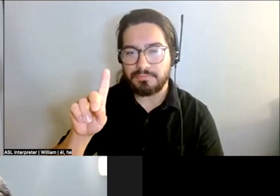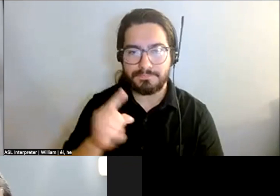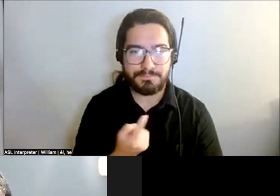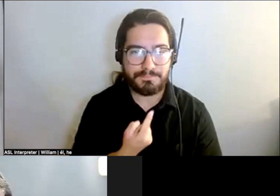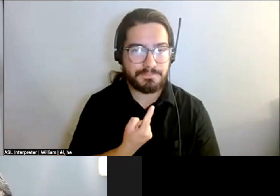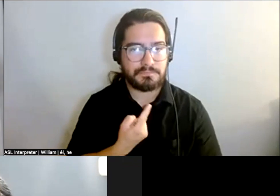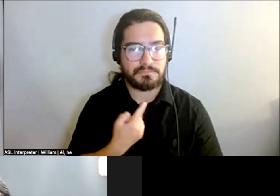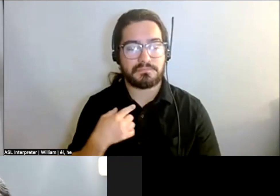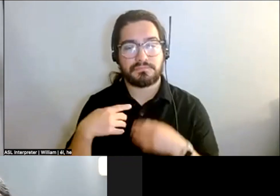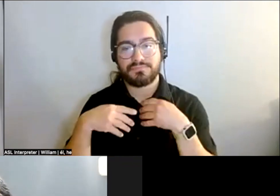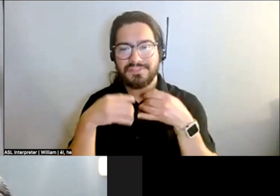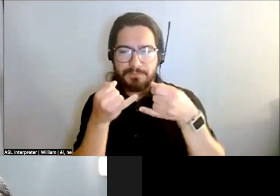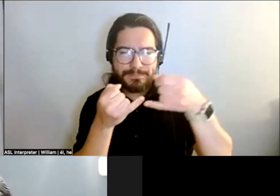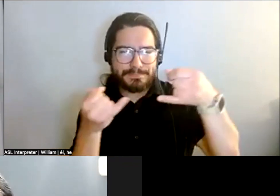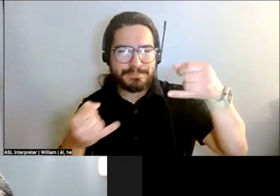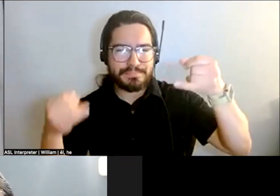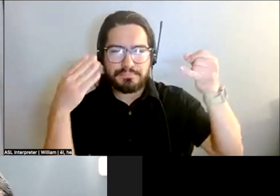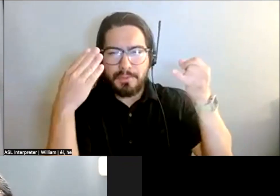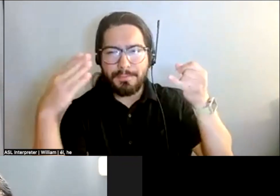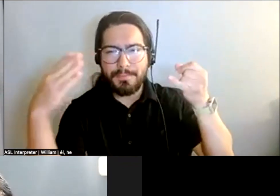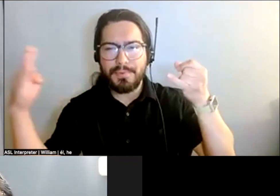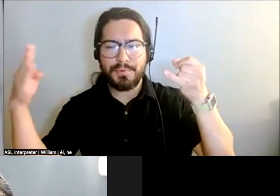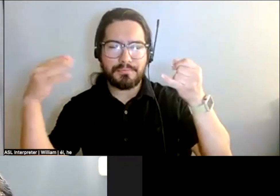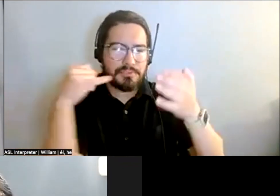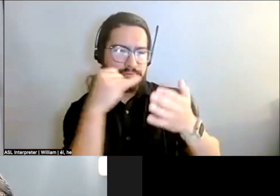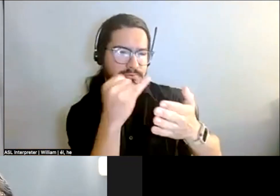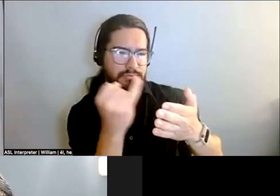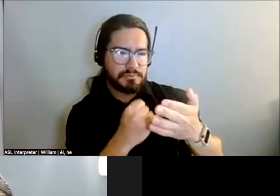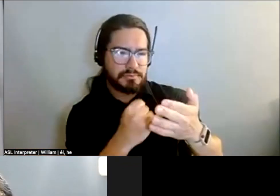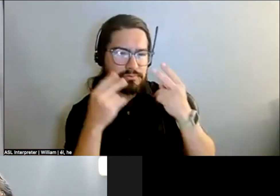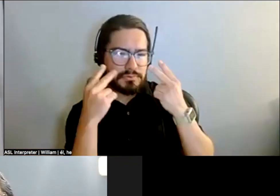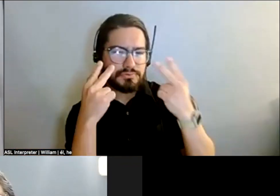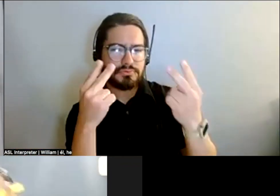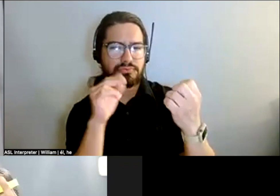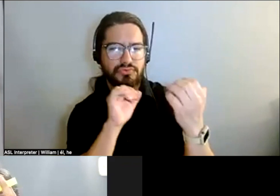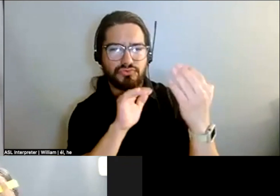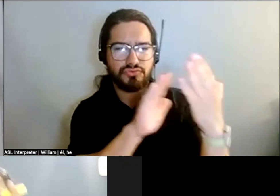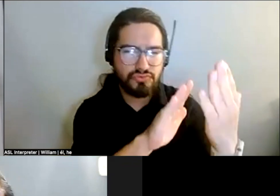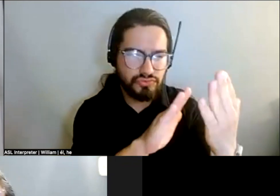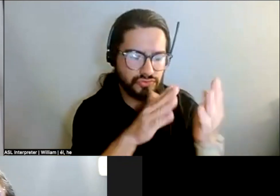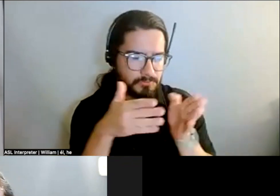El rostro mío no, que no me vean.